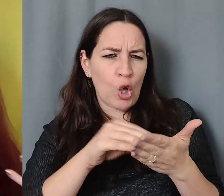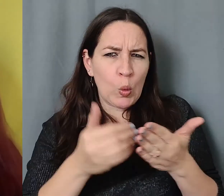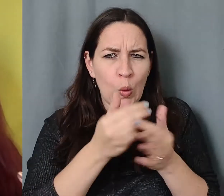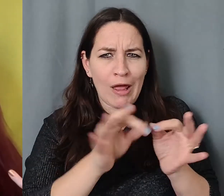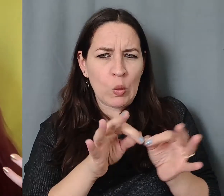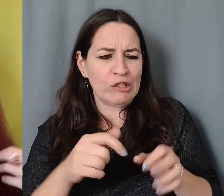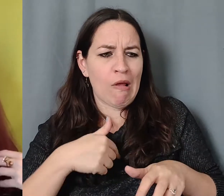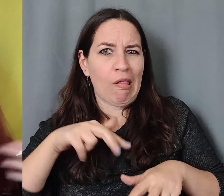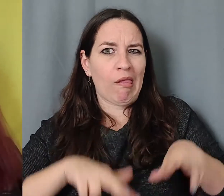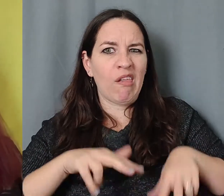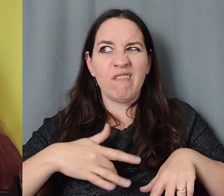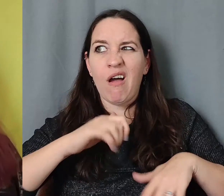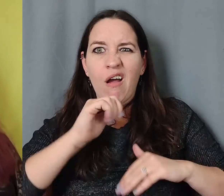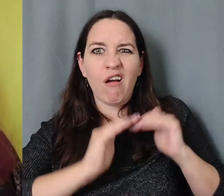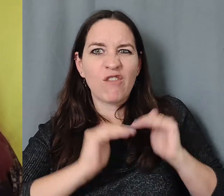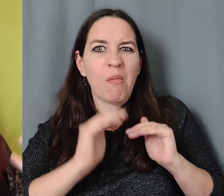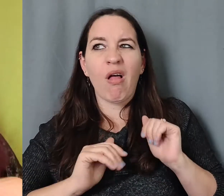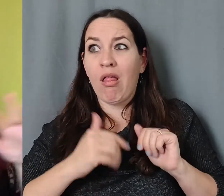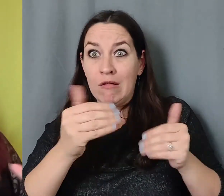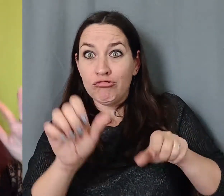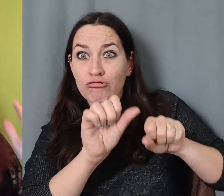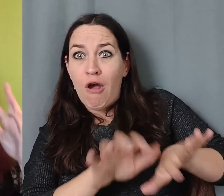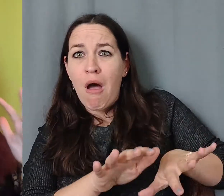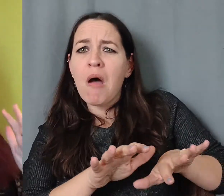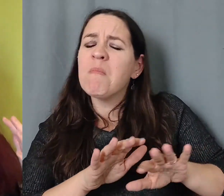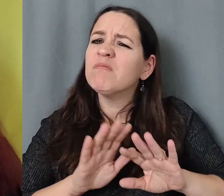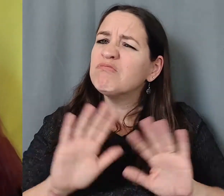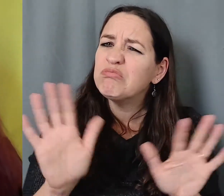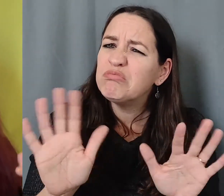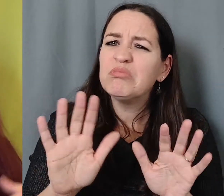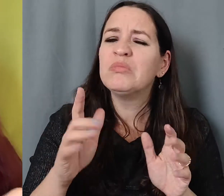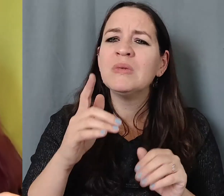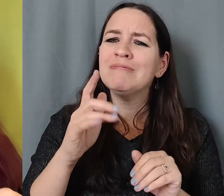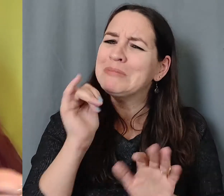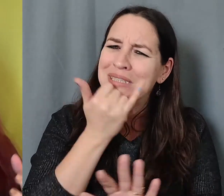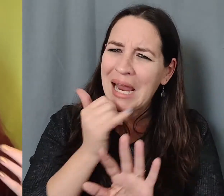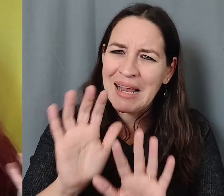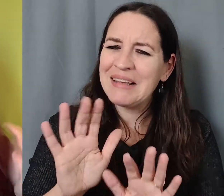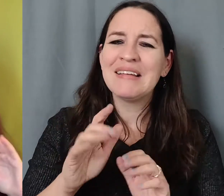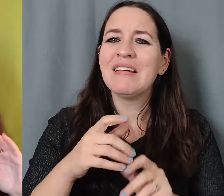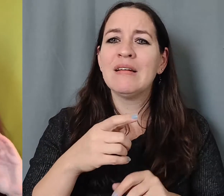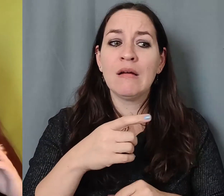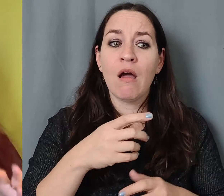it's uncomfortable because it feels weird to not be good at something, and you're like feeling awkward. You're not sure what you're doing. And so then we mistake that for dislike.